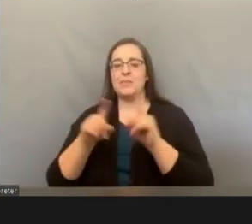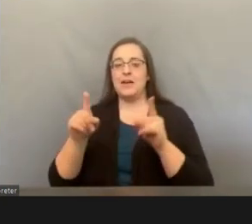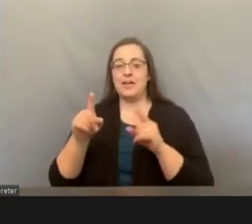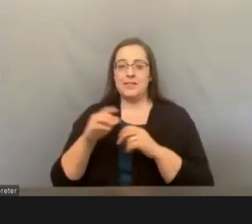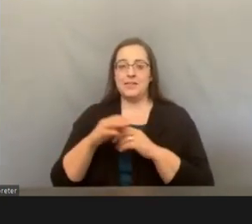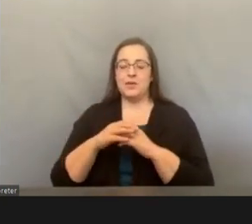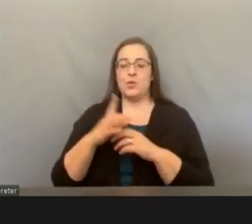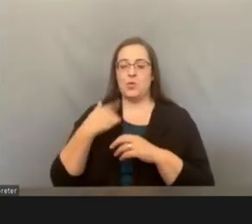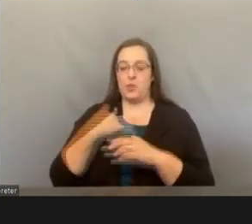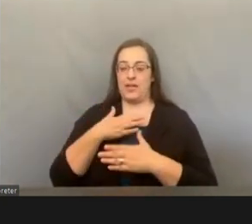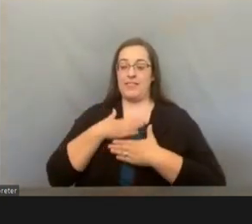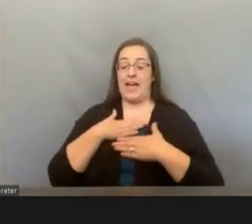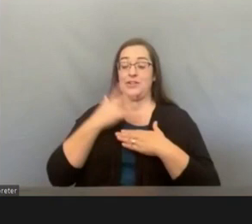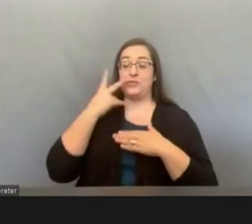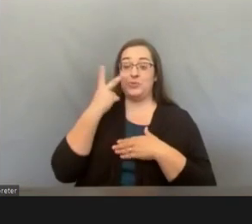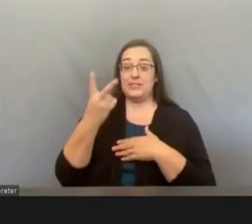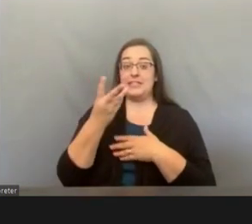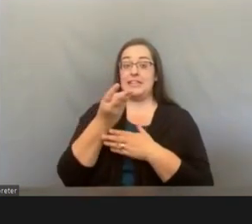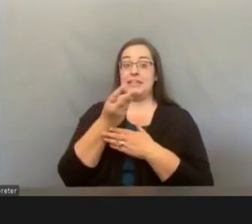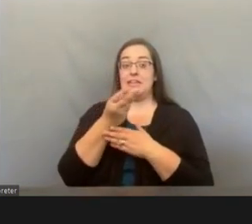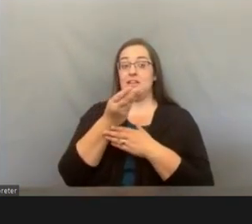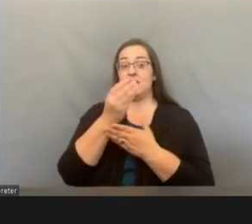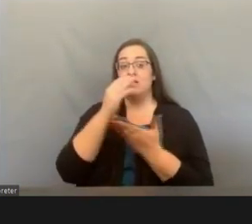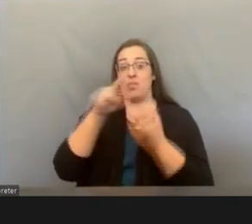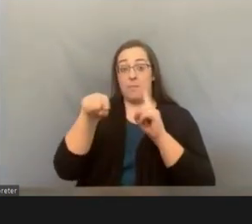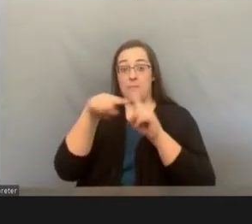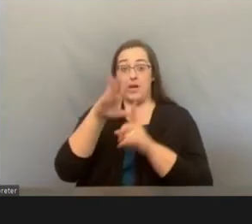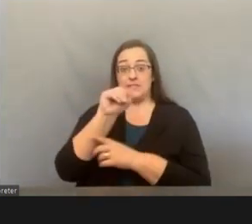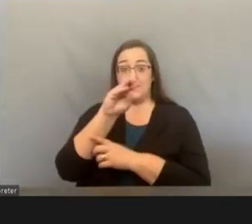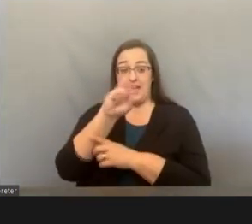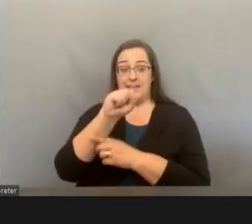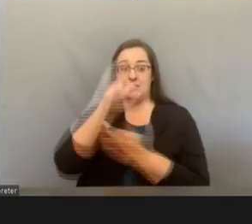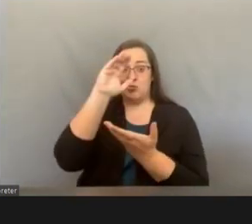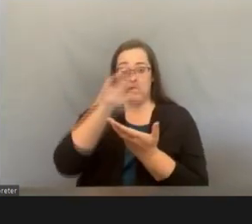THEN THOSE NET ACTIVE CASES ARE ON THE NEGATIVE SIDE IT'S A HARD